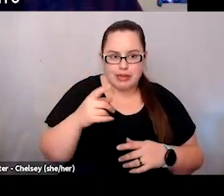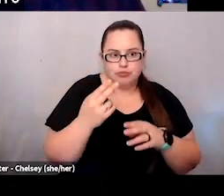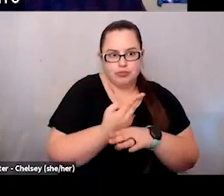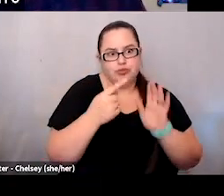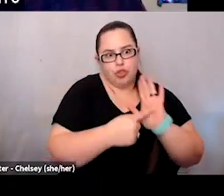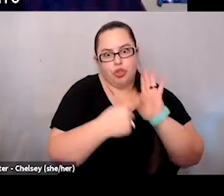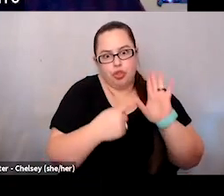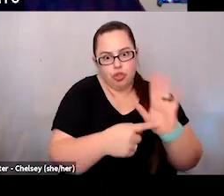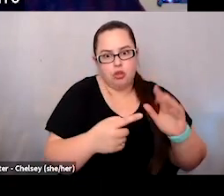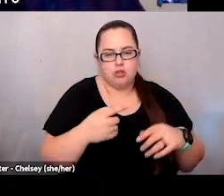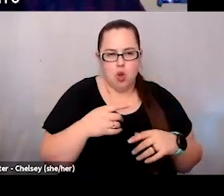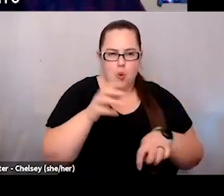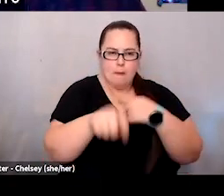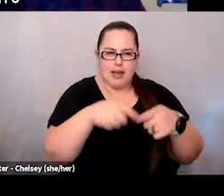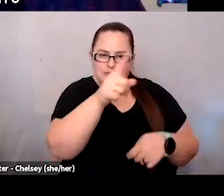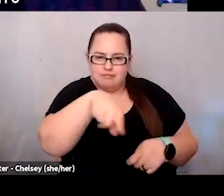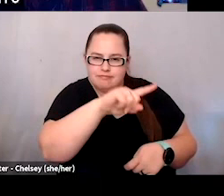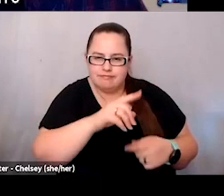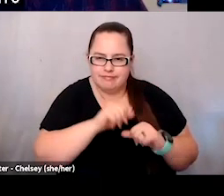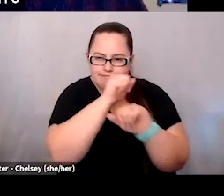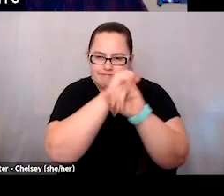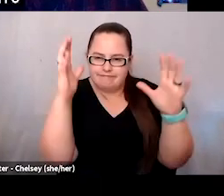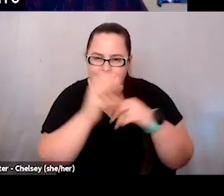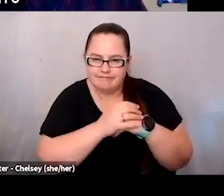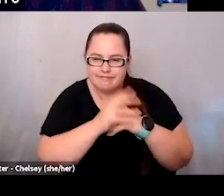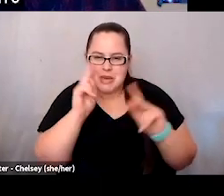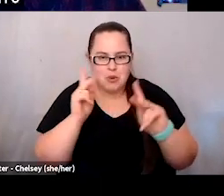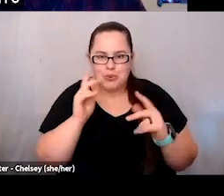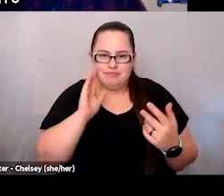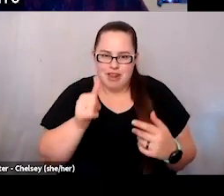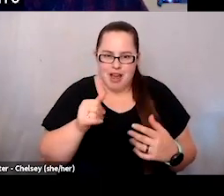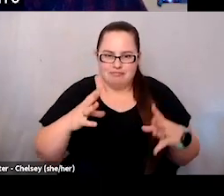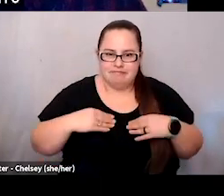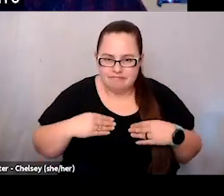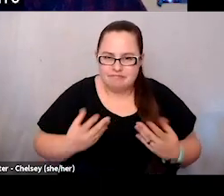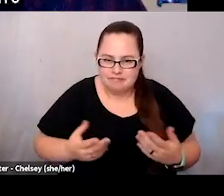Indians logo is one that is used. Imagine let's replace that with the other logos here